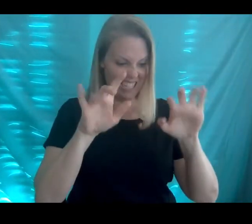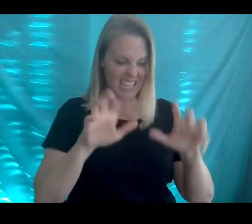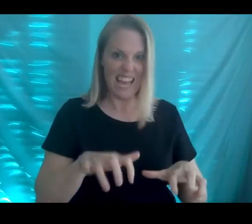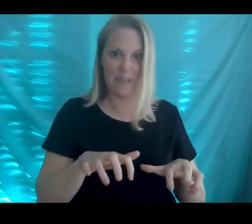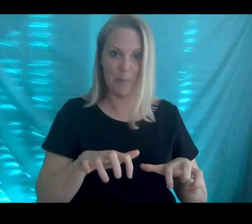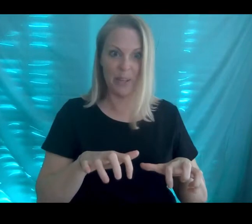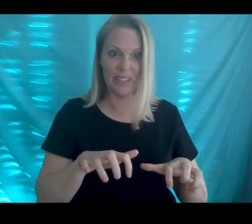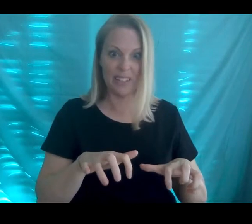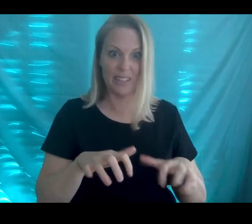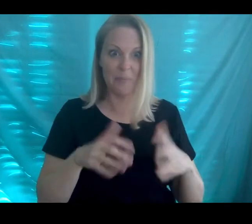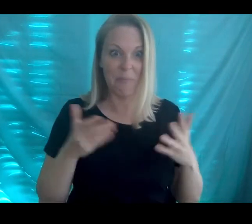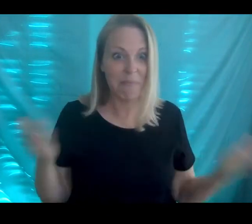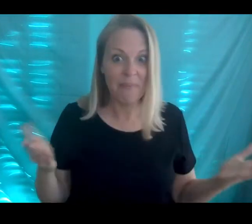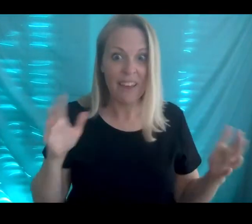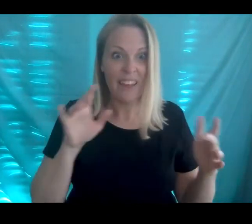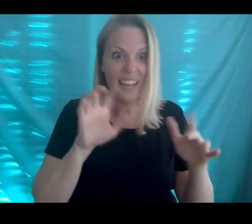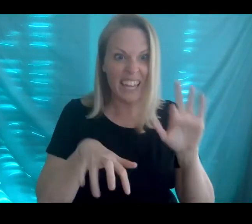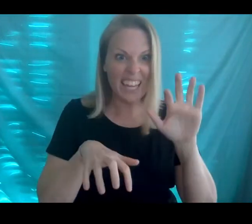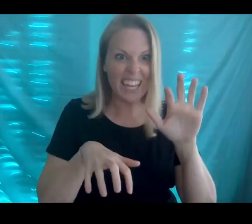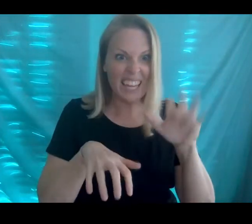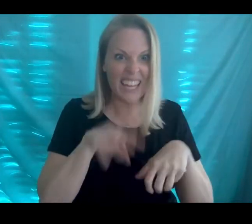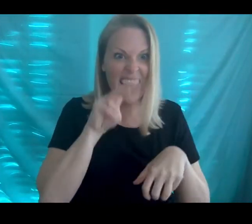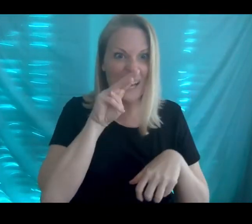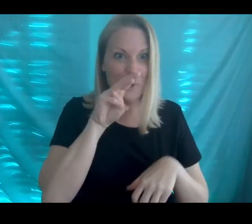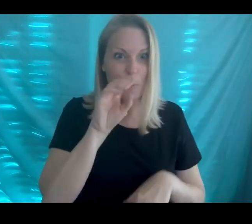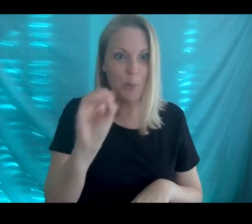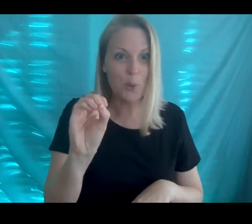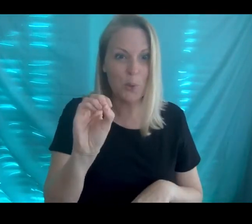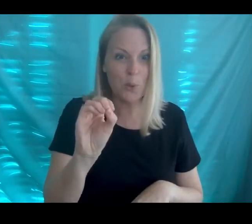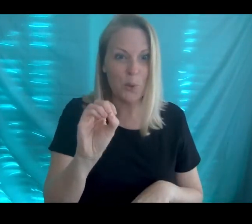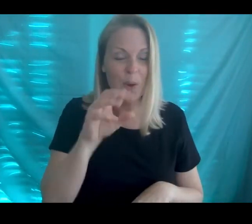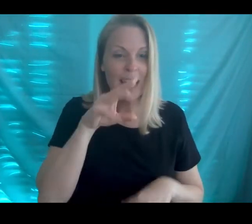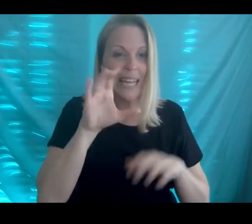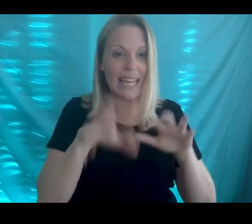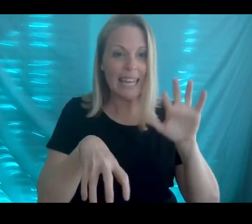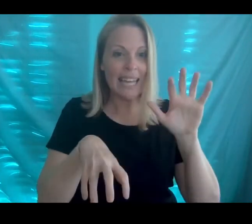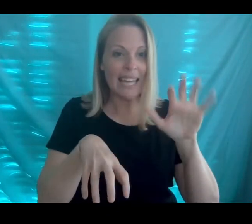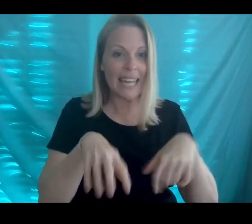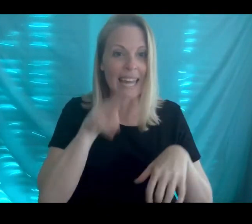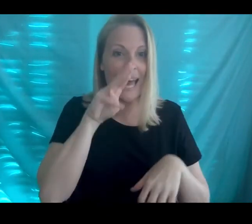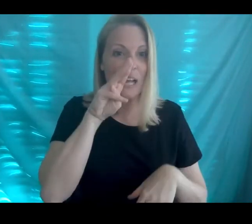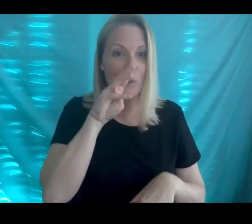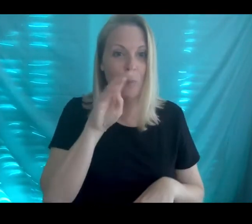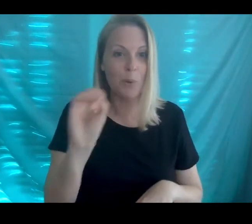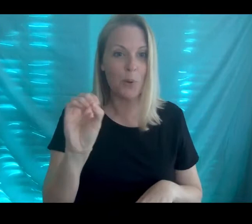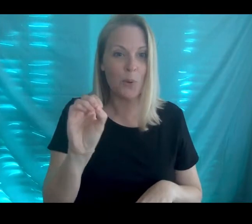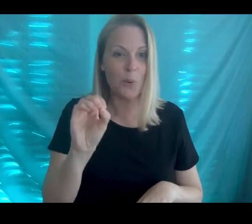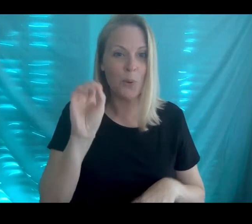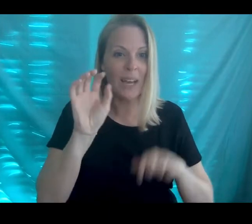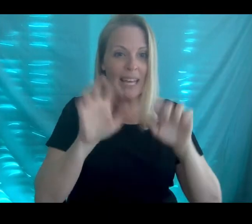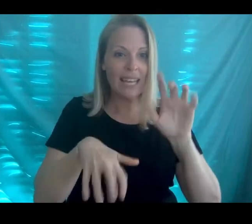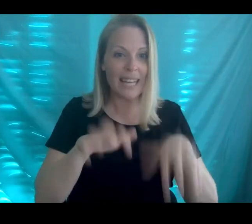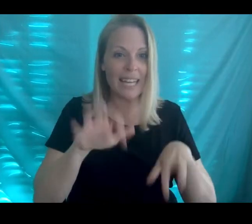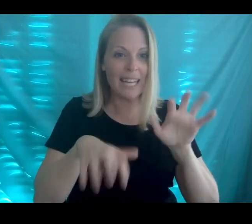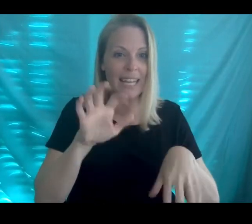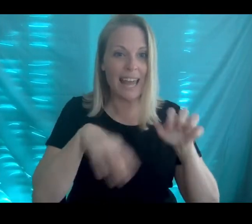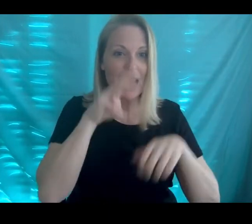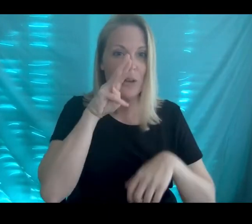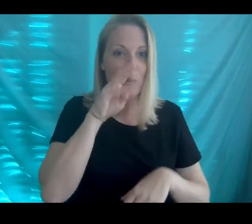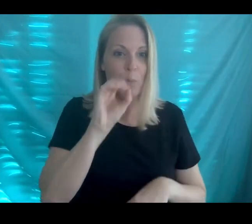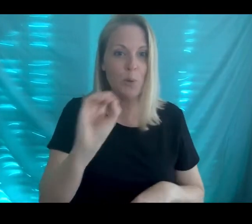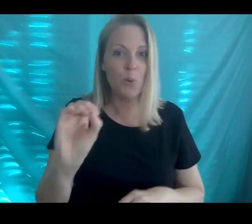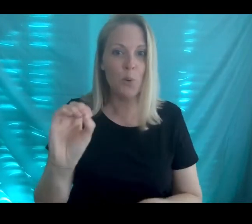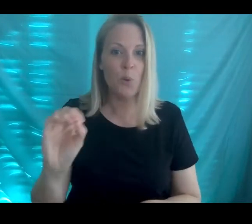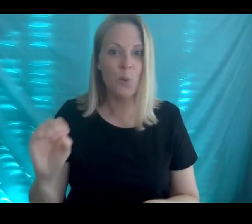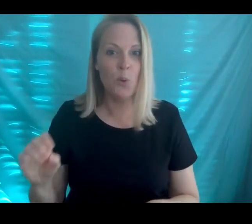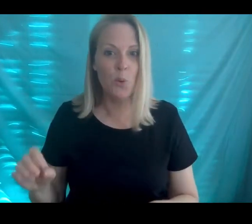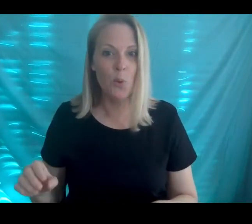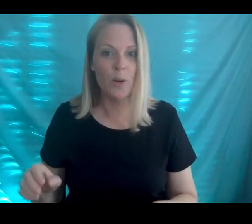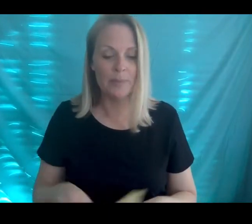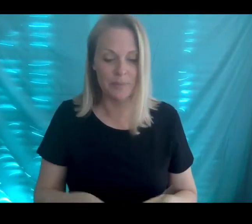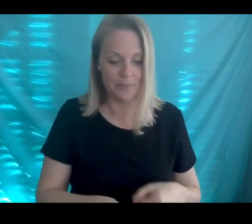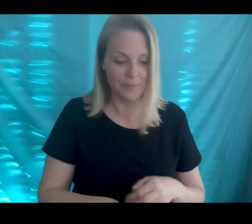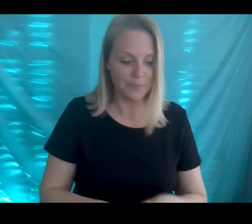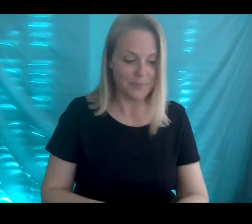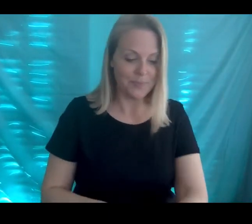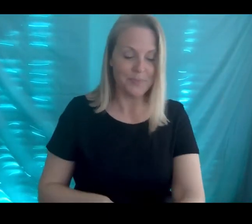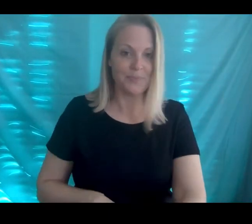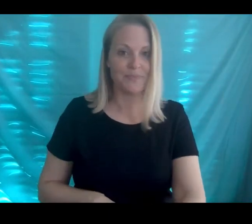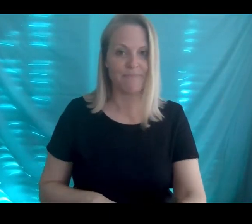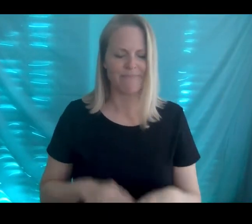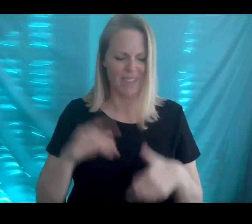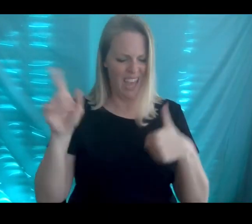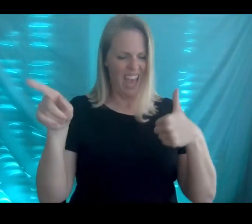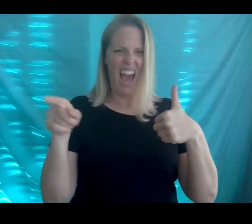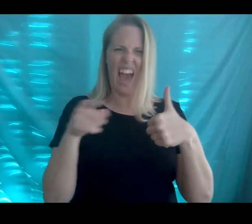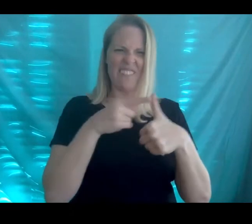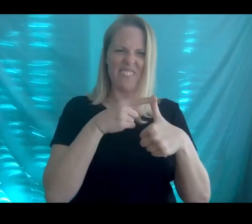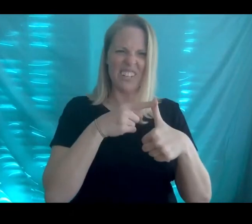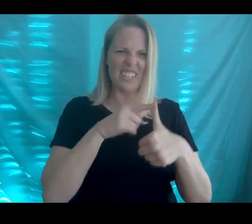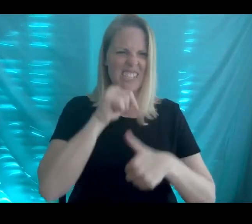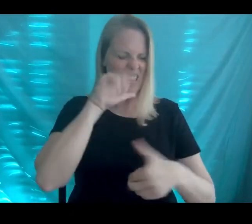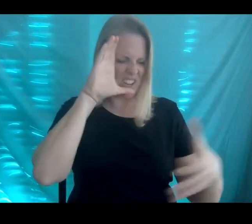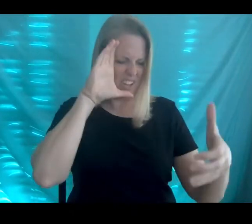type click clack moo click clack moo clickety clack moo at first he couldn't